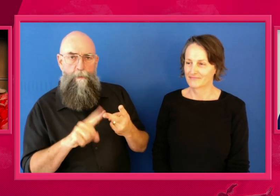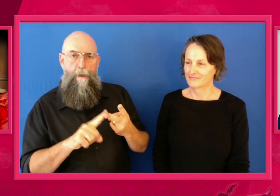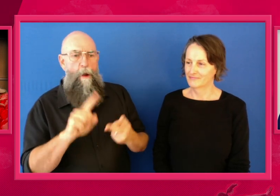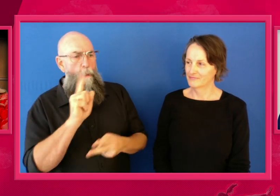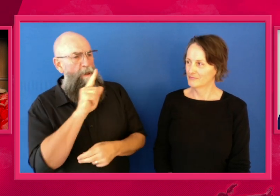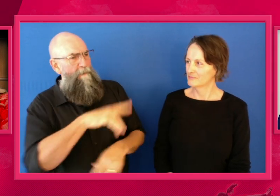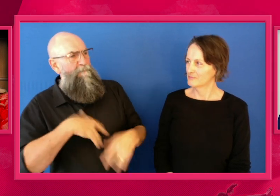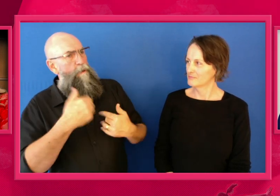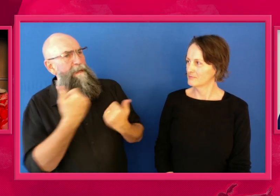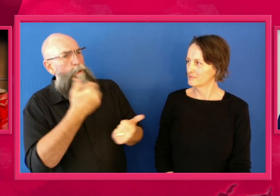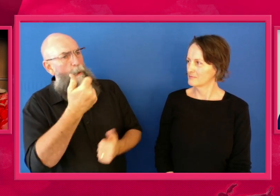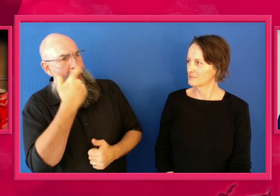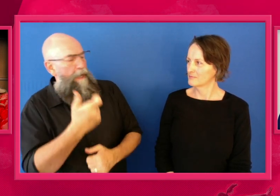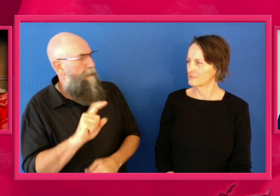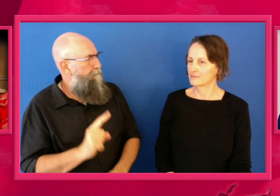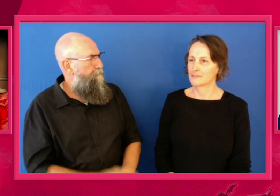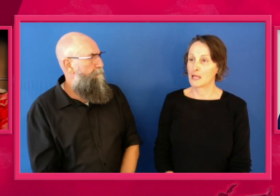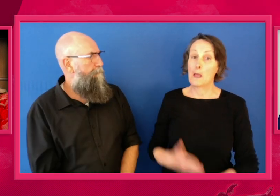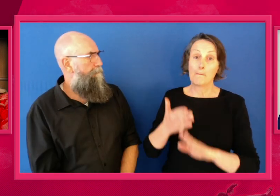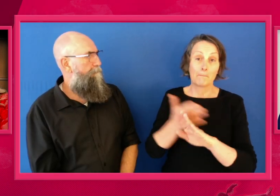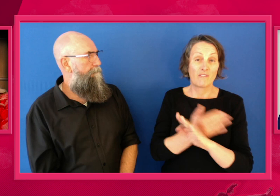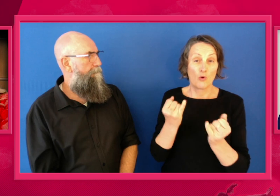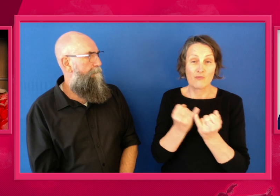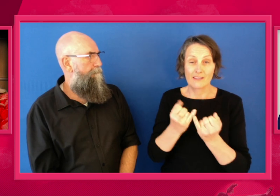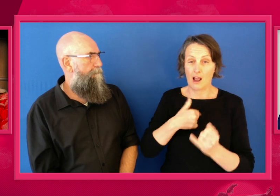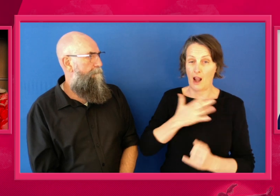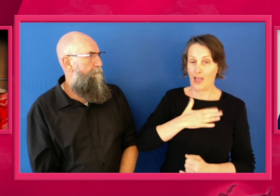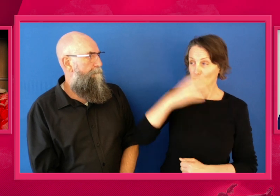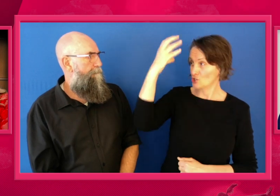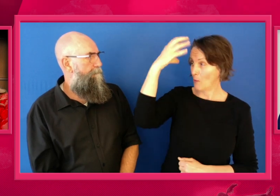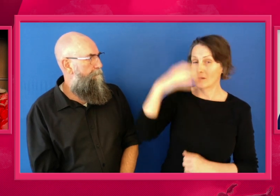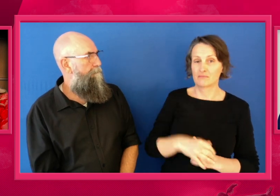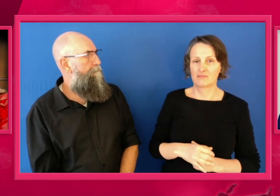Rheed McCracken: I like to have a shower before I race. Something that people find really